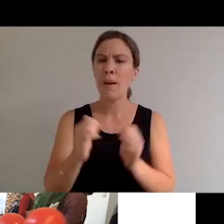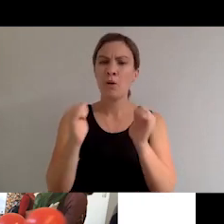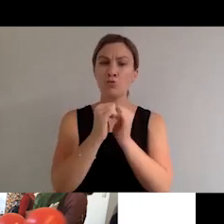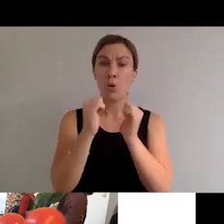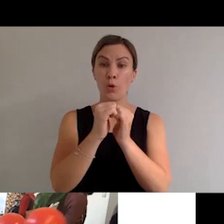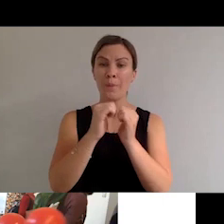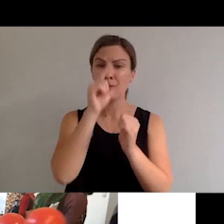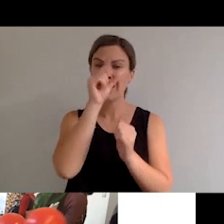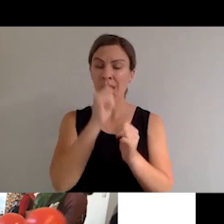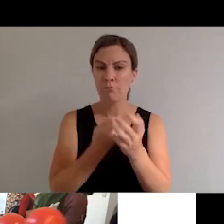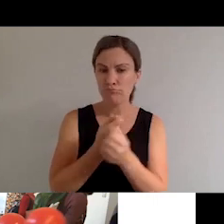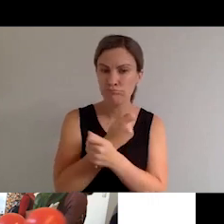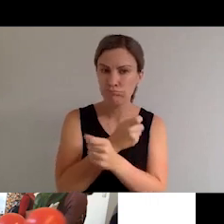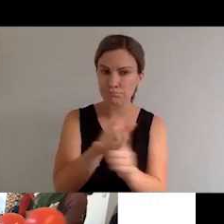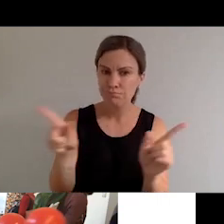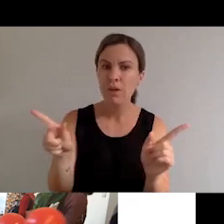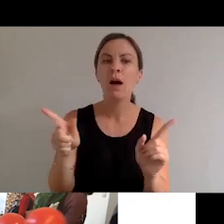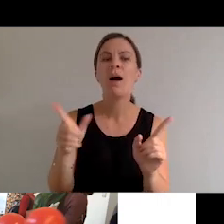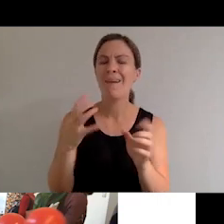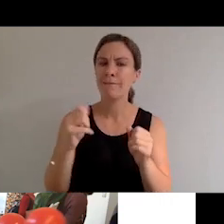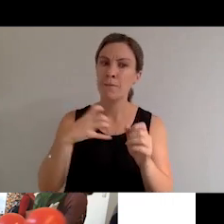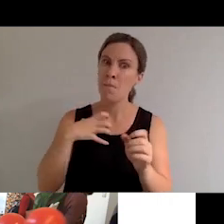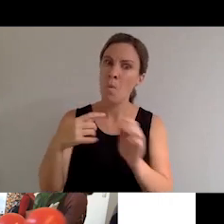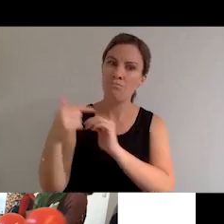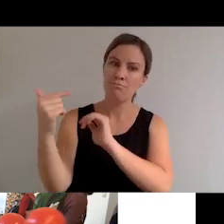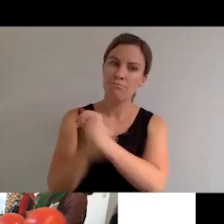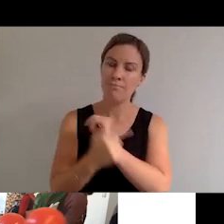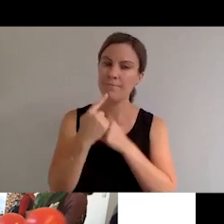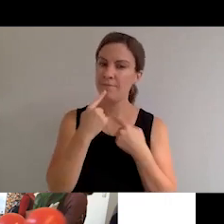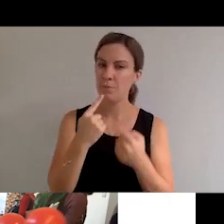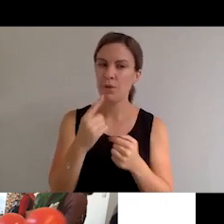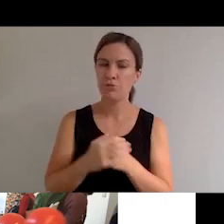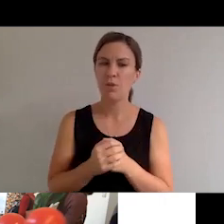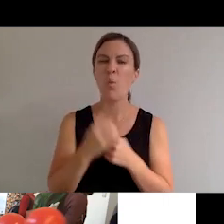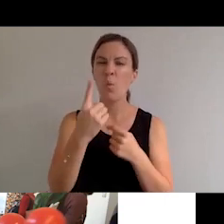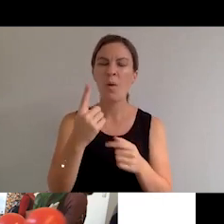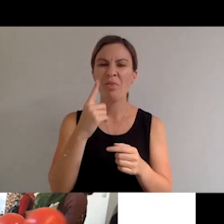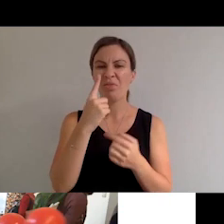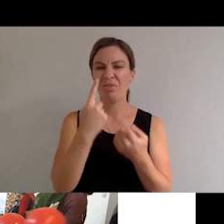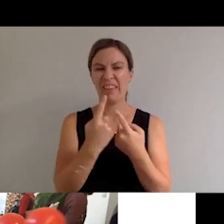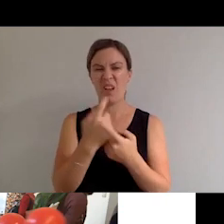The main thing I want to talk about is - the idea of shame and embarrassment. Because I